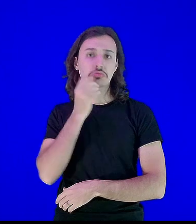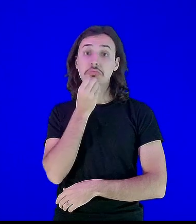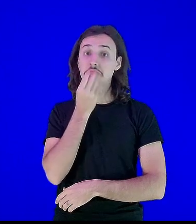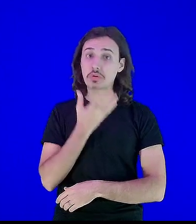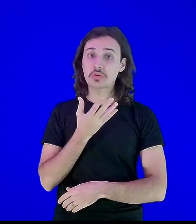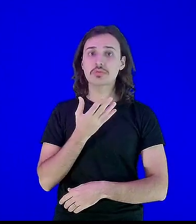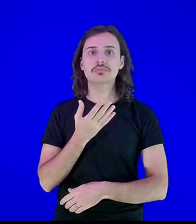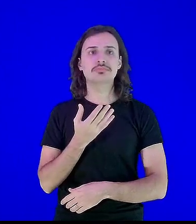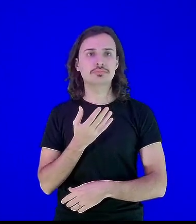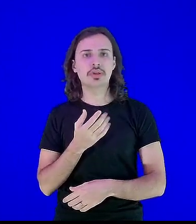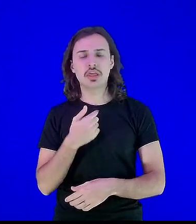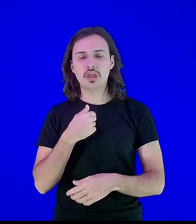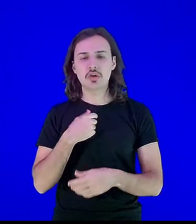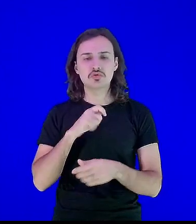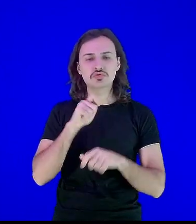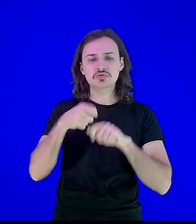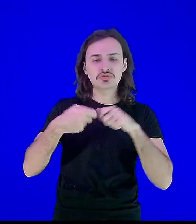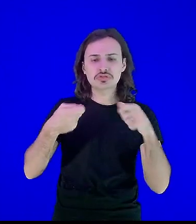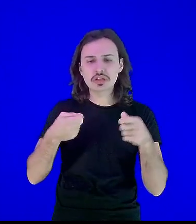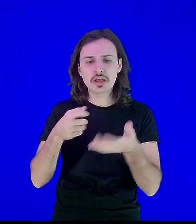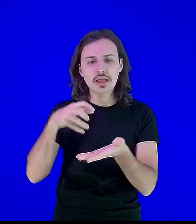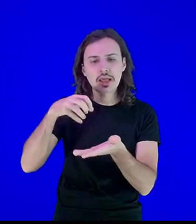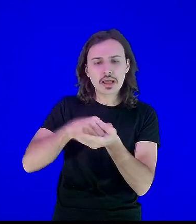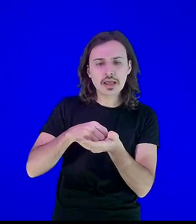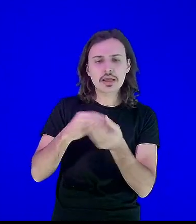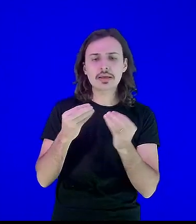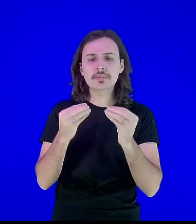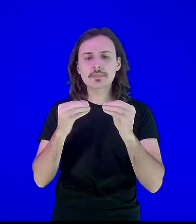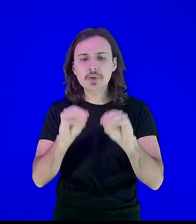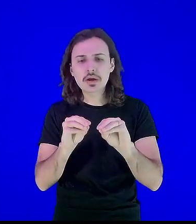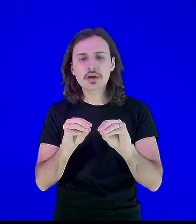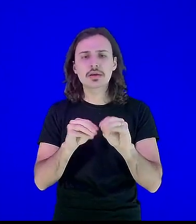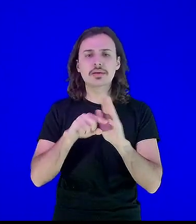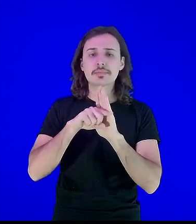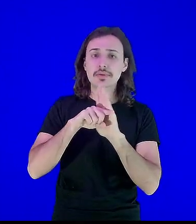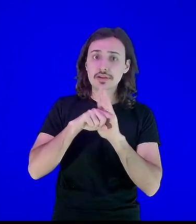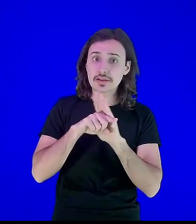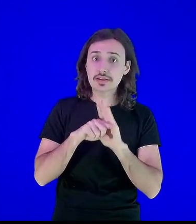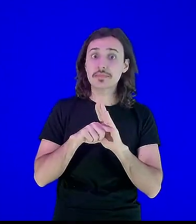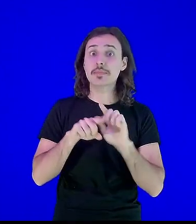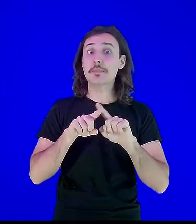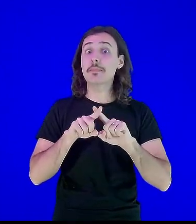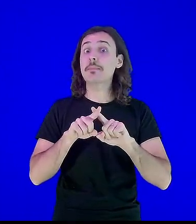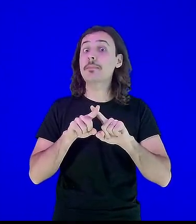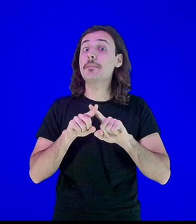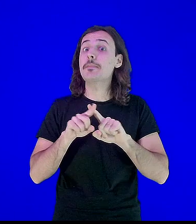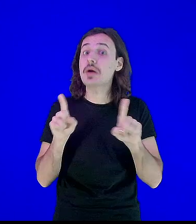but, currently, it doesn't have a way for you to write a full document